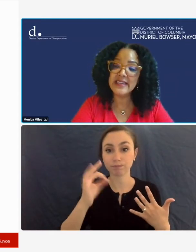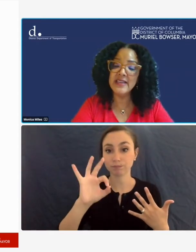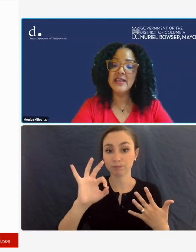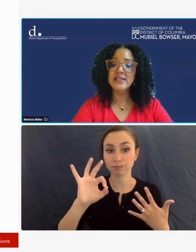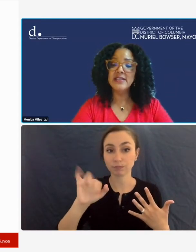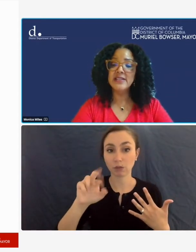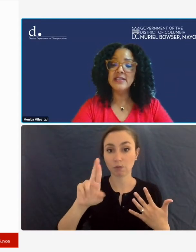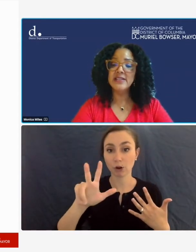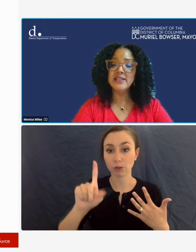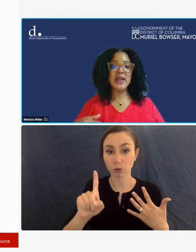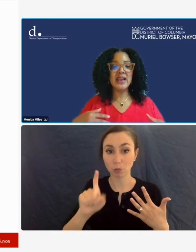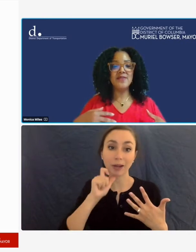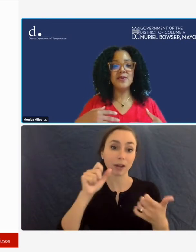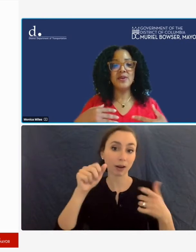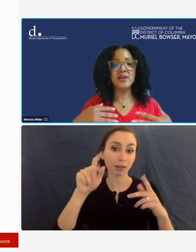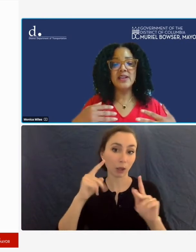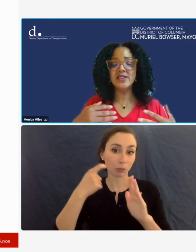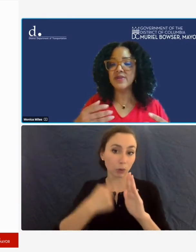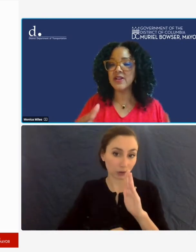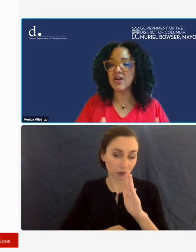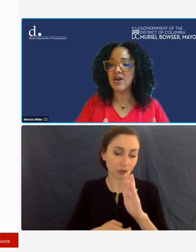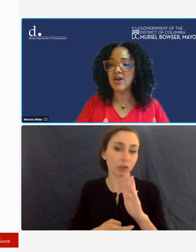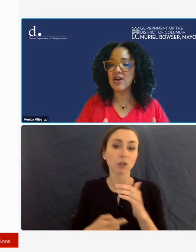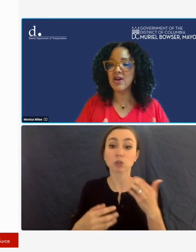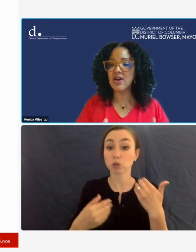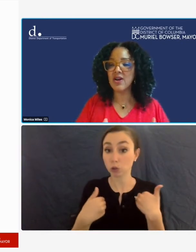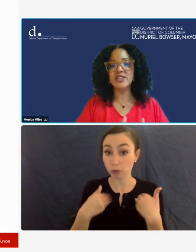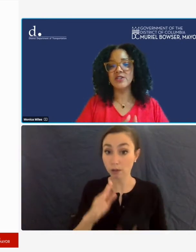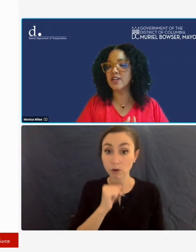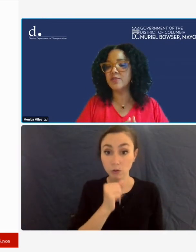so even though you have your indirect cost you have all the costs for your company and that